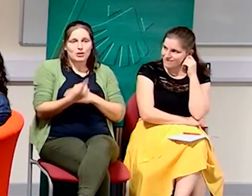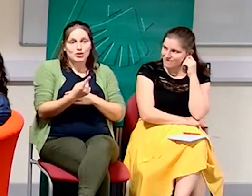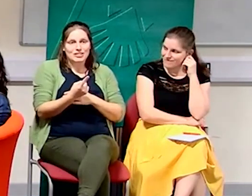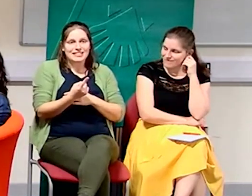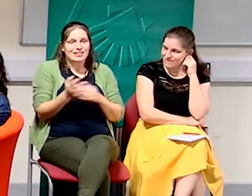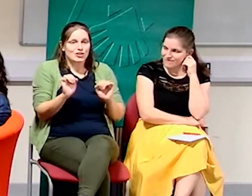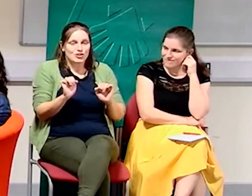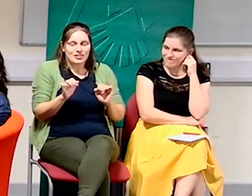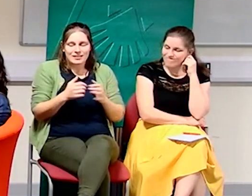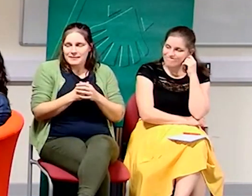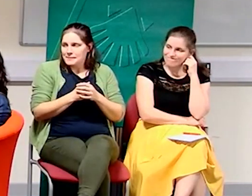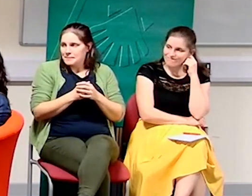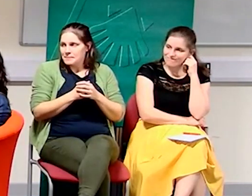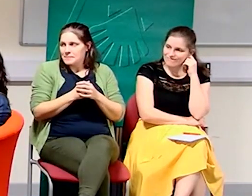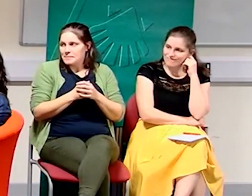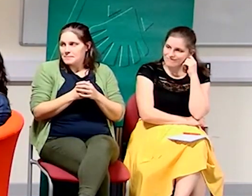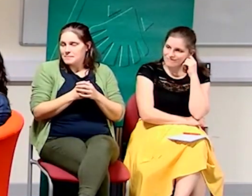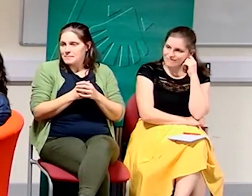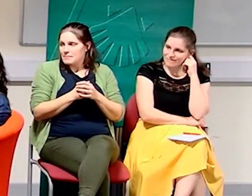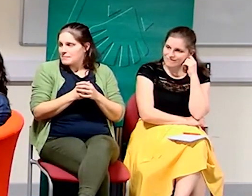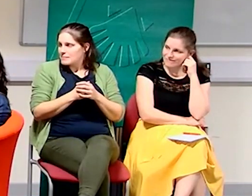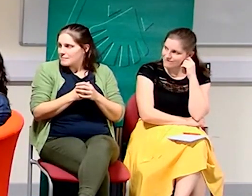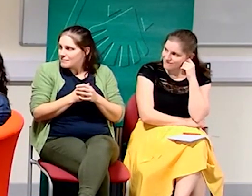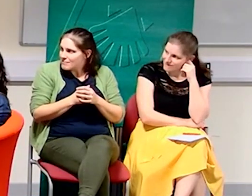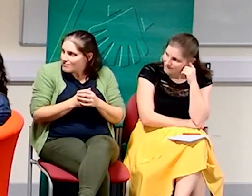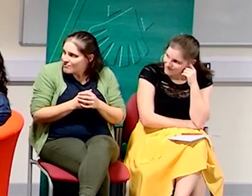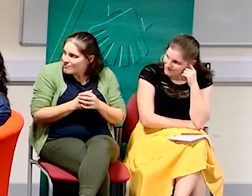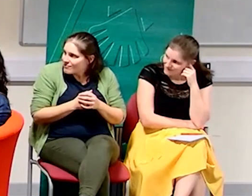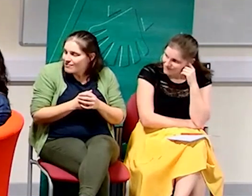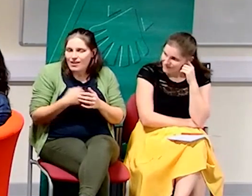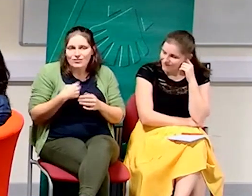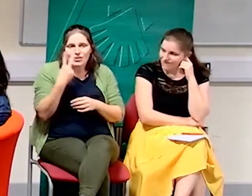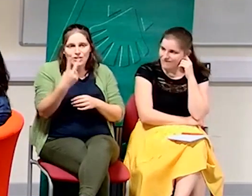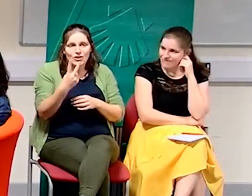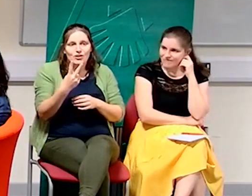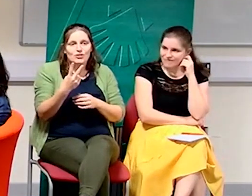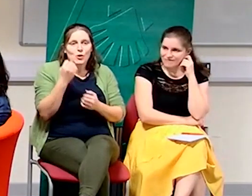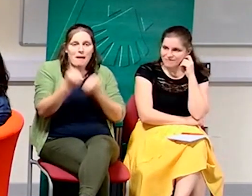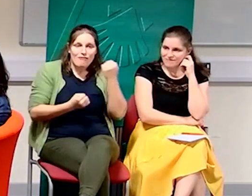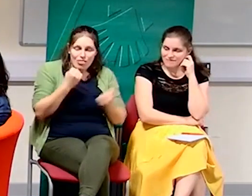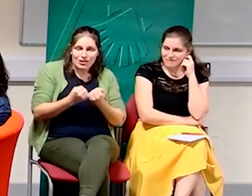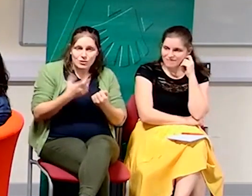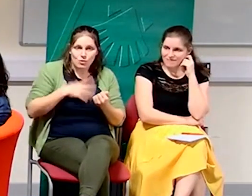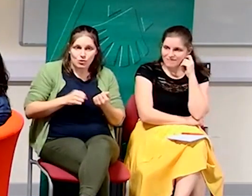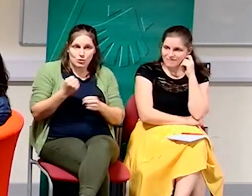um I'm on to do my think I've done two marathons I want to do my third I've sailed round Antigua I